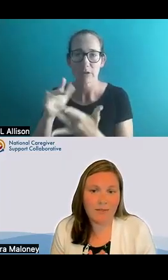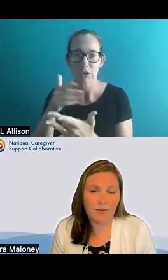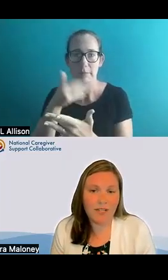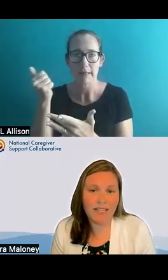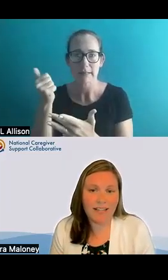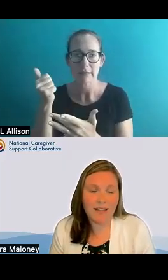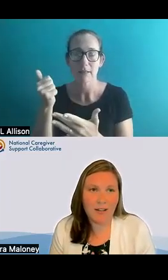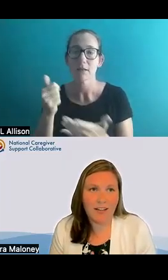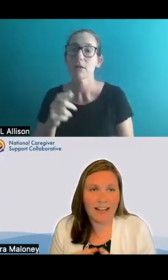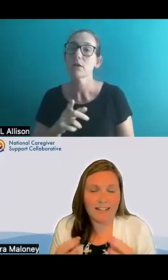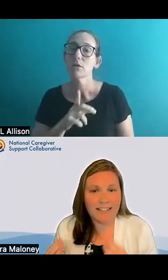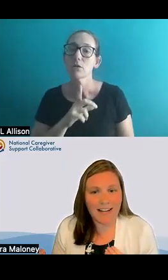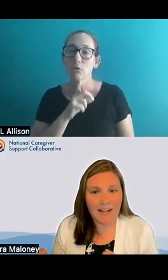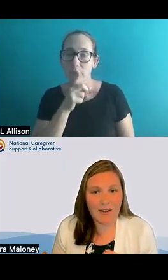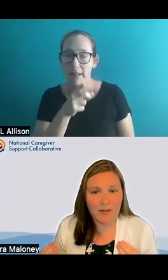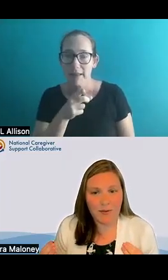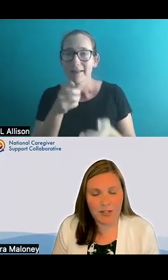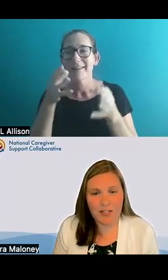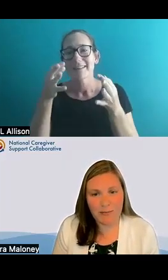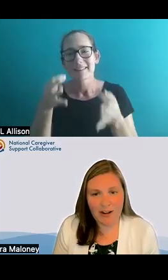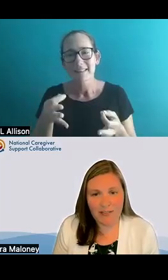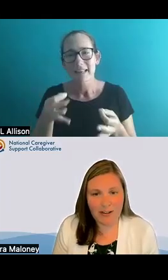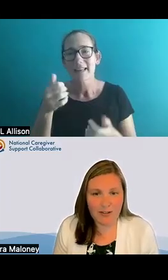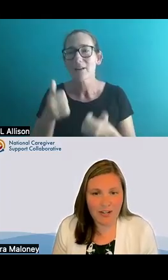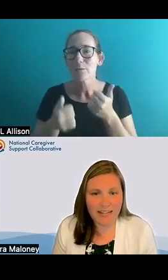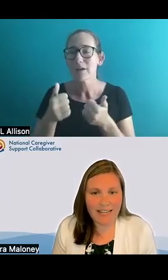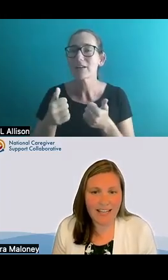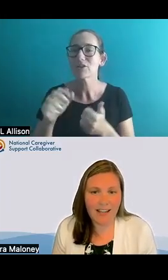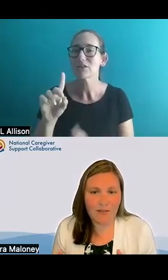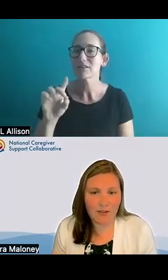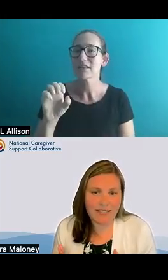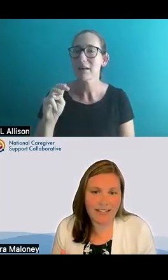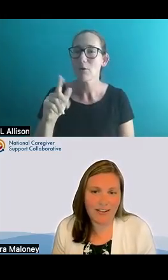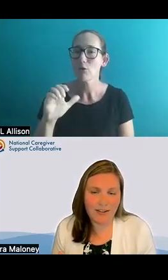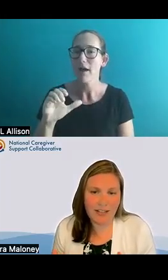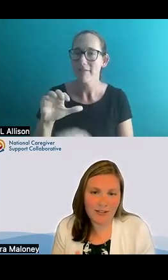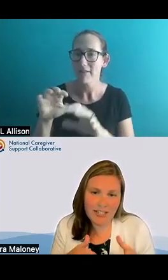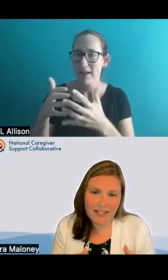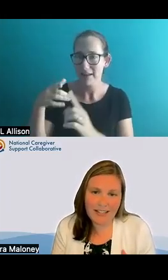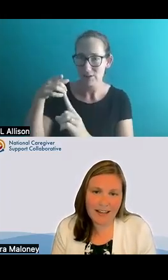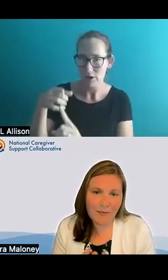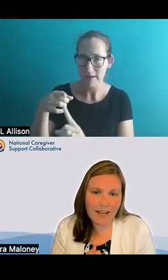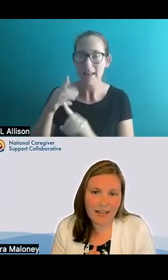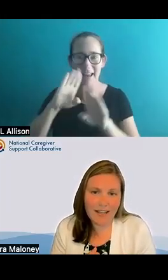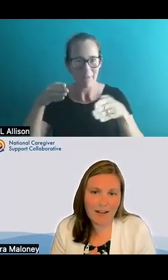So really deciding which demographic are you targeting and focusing your energy in that way.